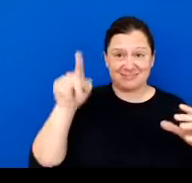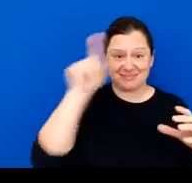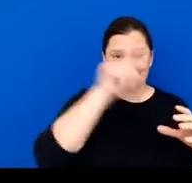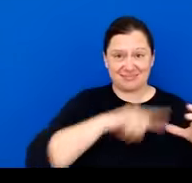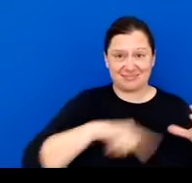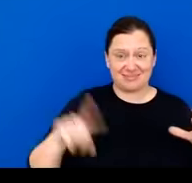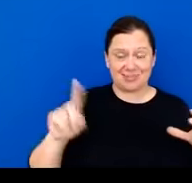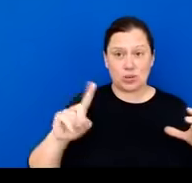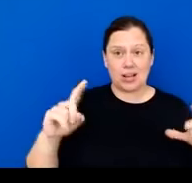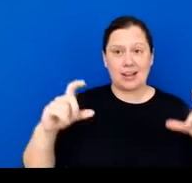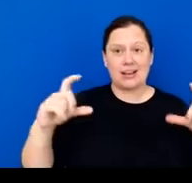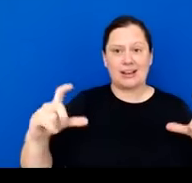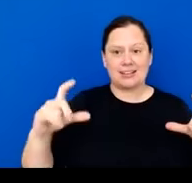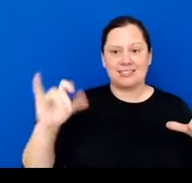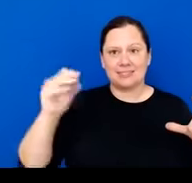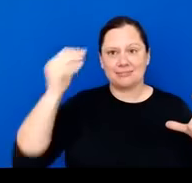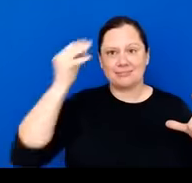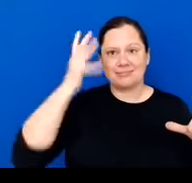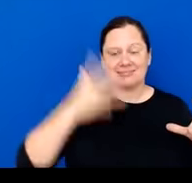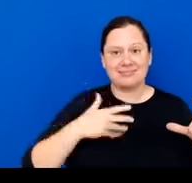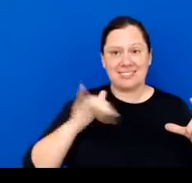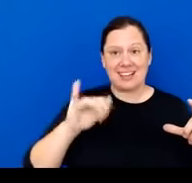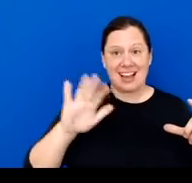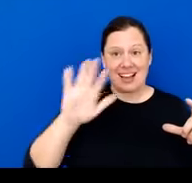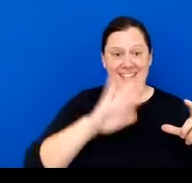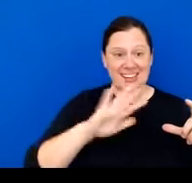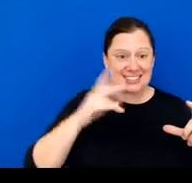let's uh take a look at what we have here